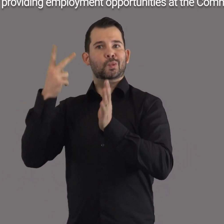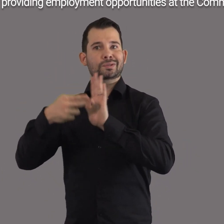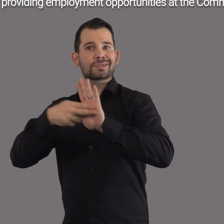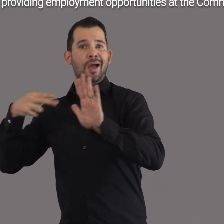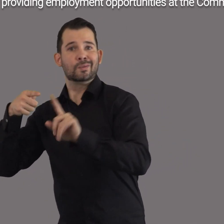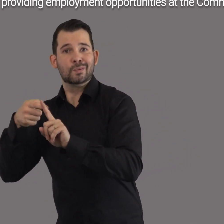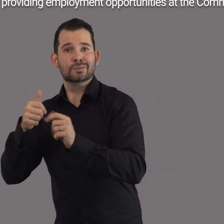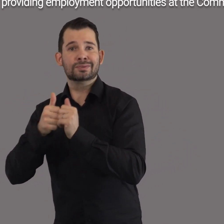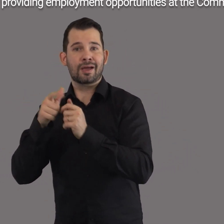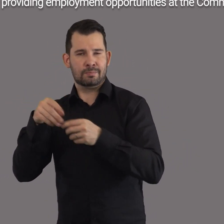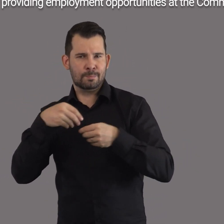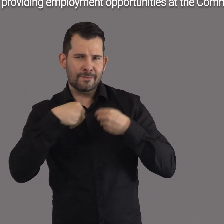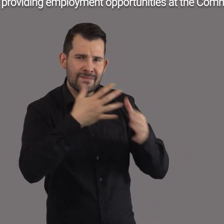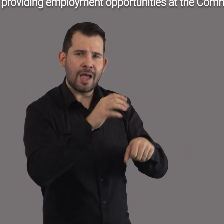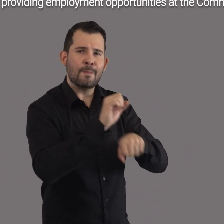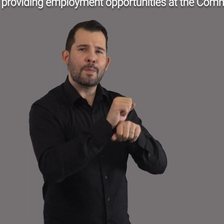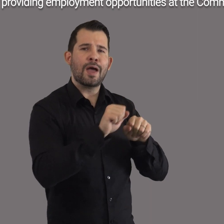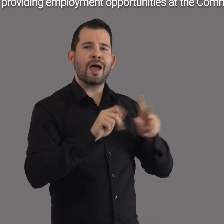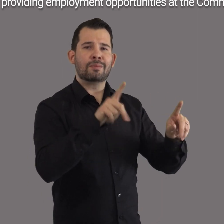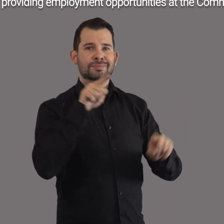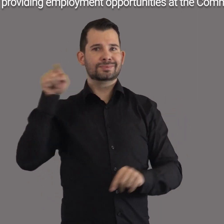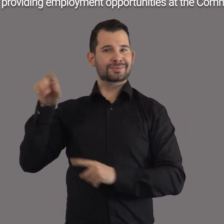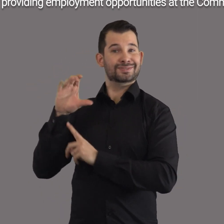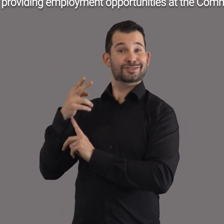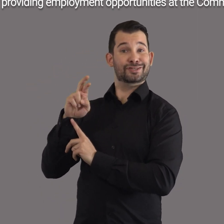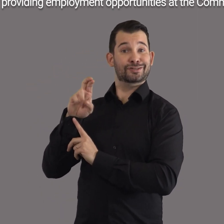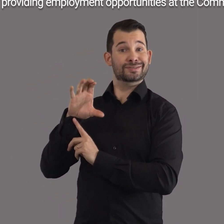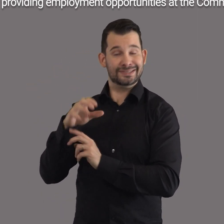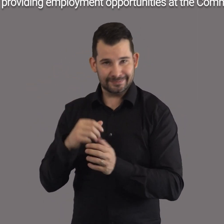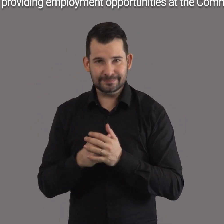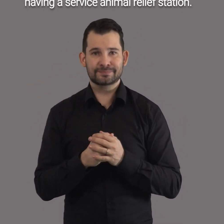diagnosis, by providing employment opportunities at the Commission; and